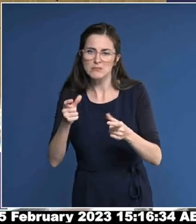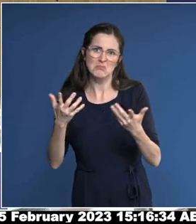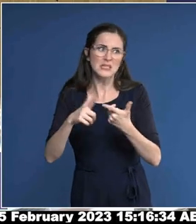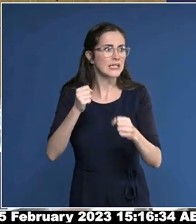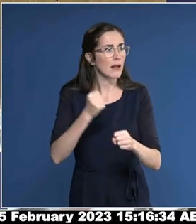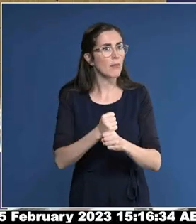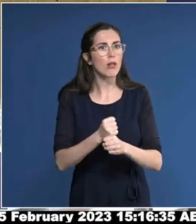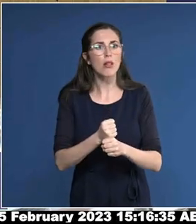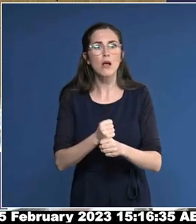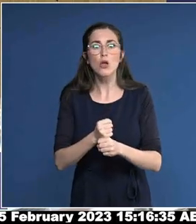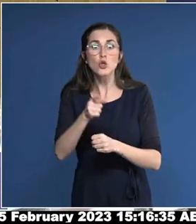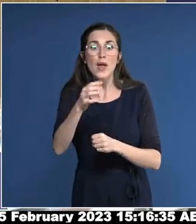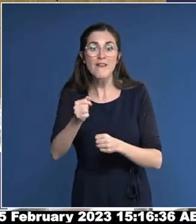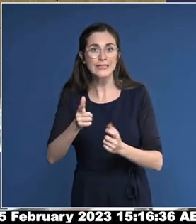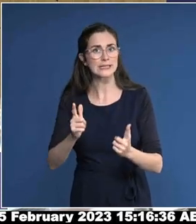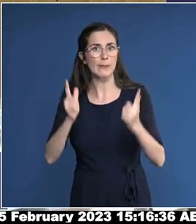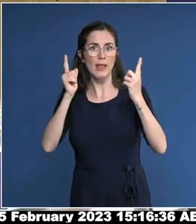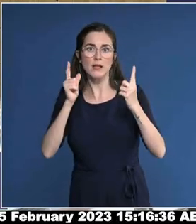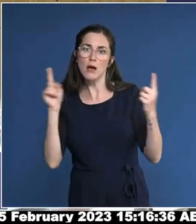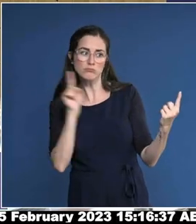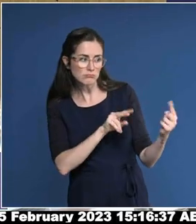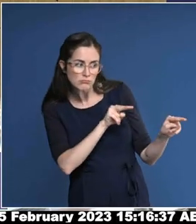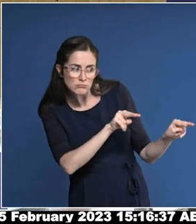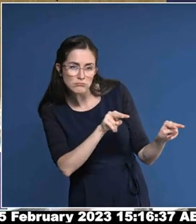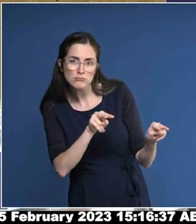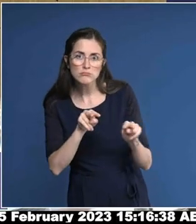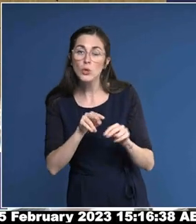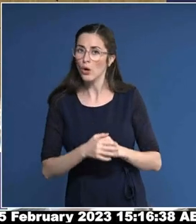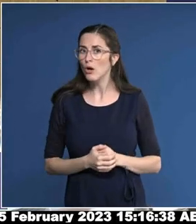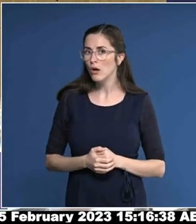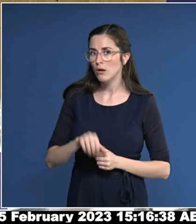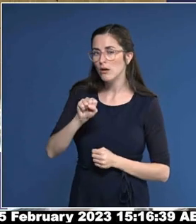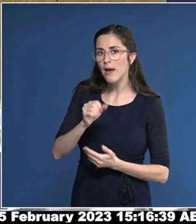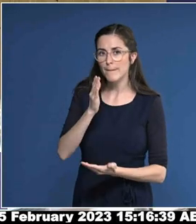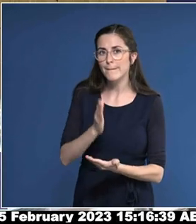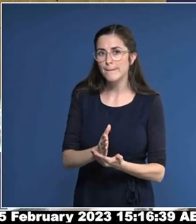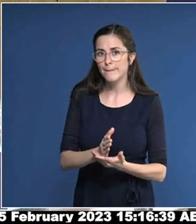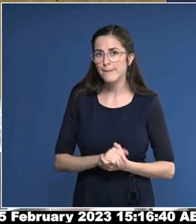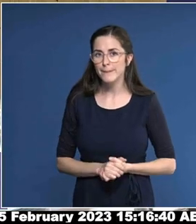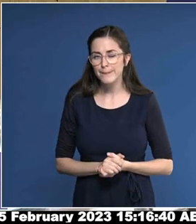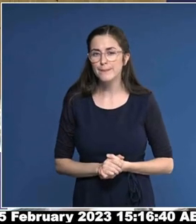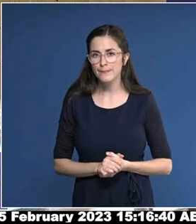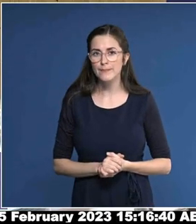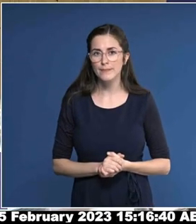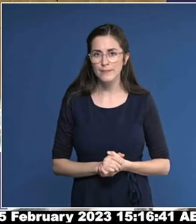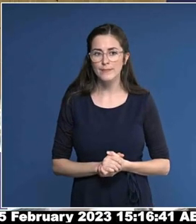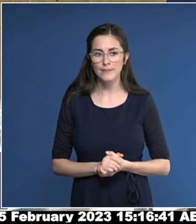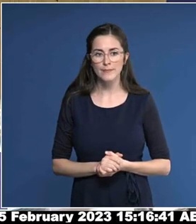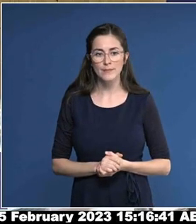Absolutely. One of our approaches - and it is part of our approach to a human rights framework - is